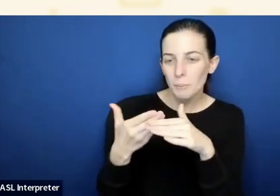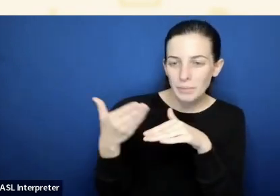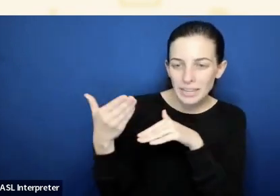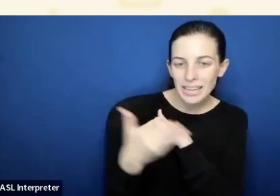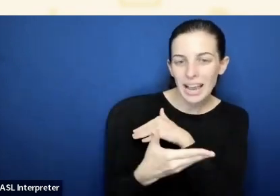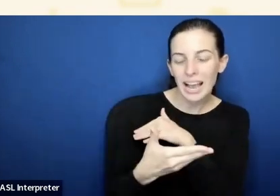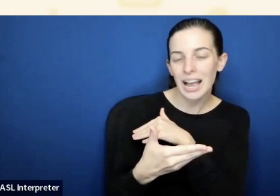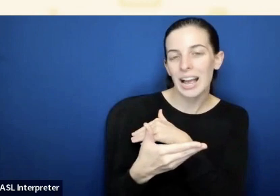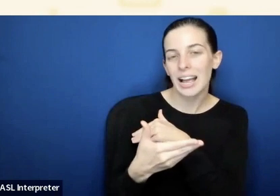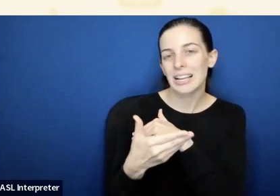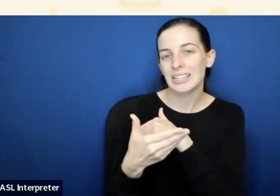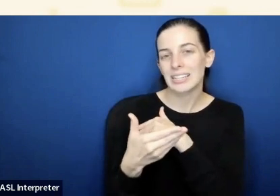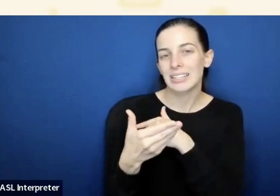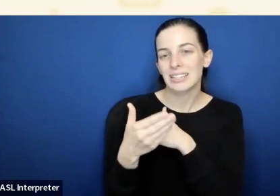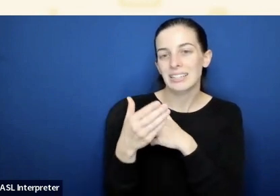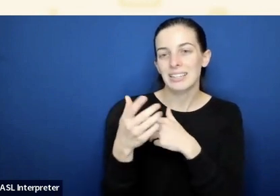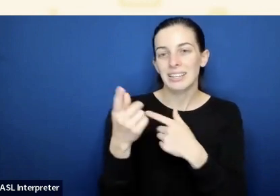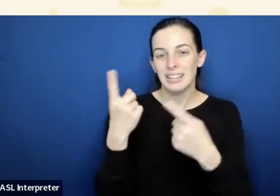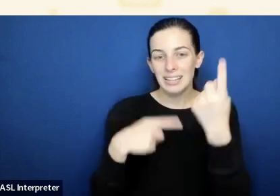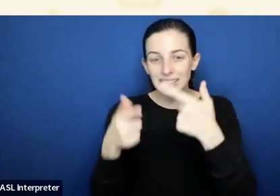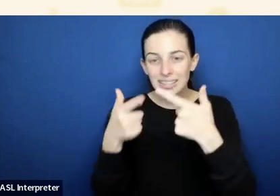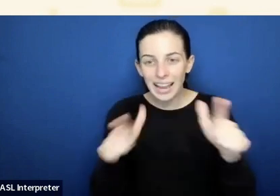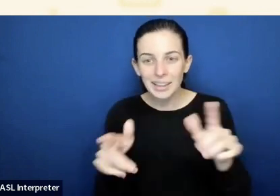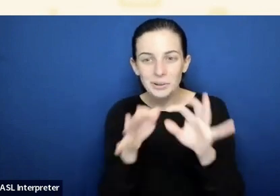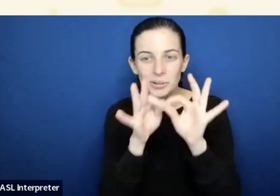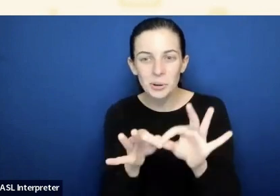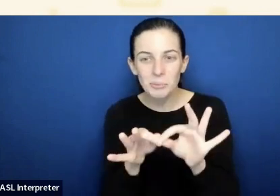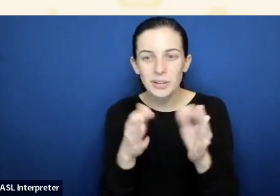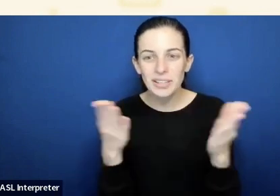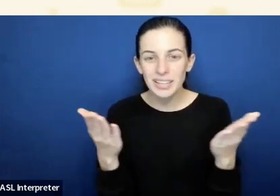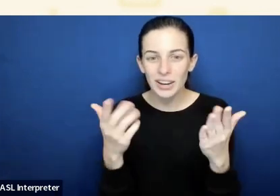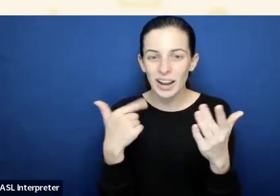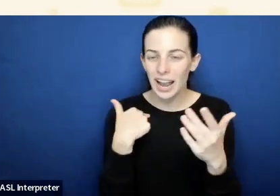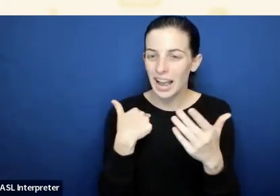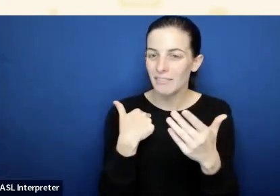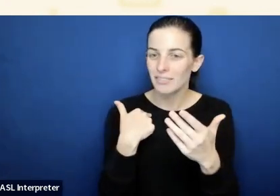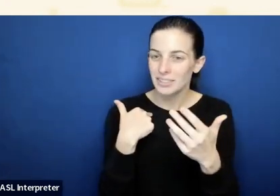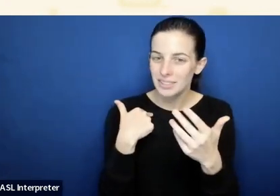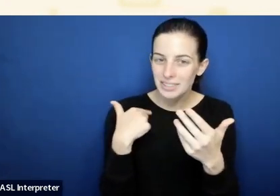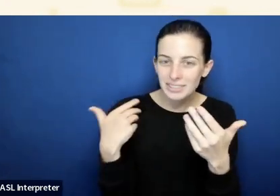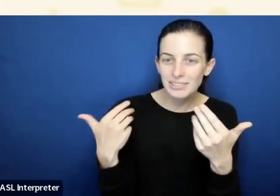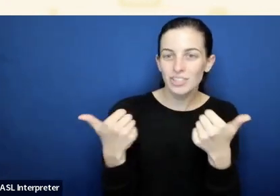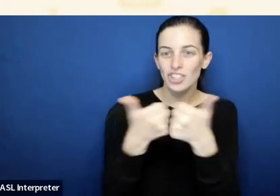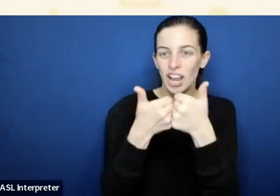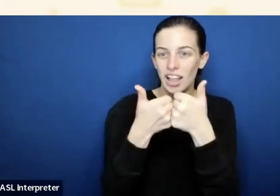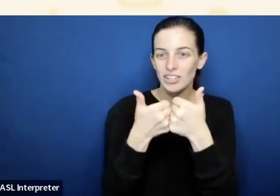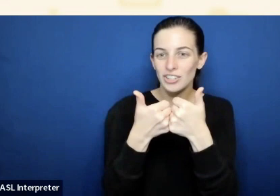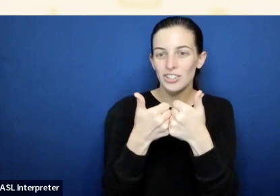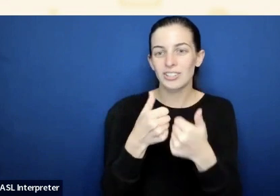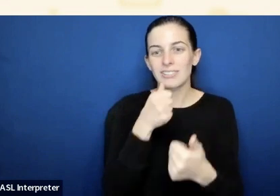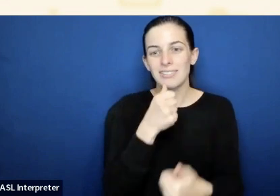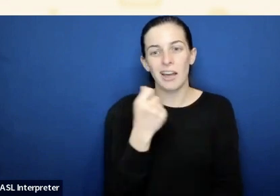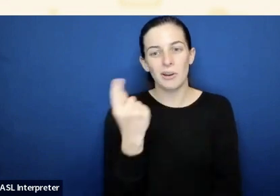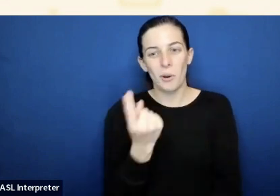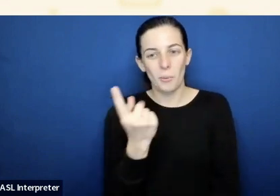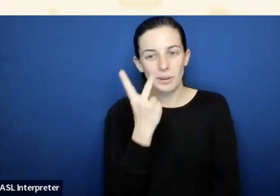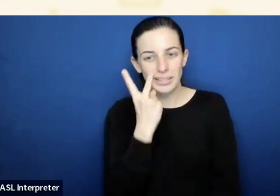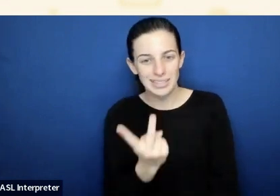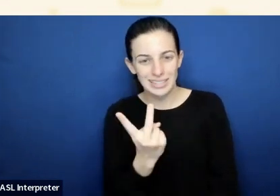and the sign languages interpreters into a world where challenges aren't always seen, but deeply felt.